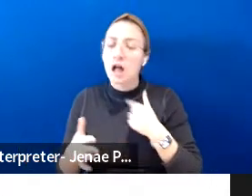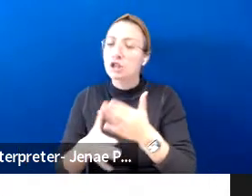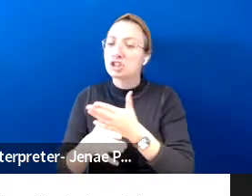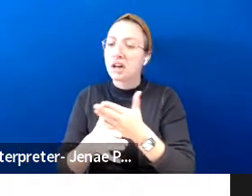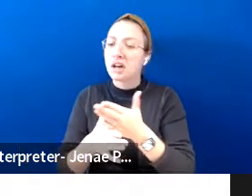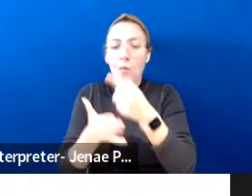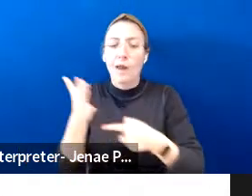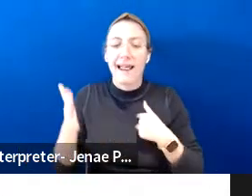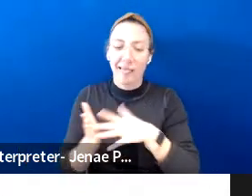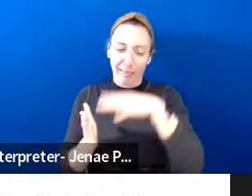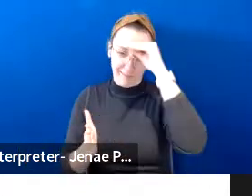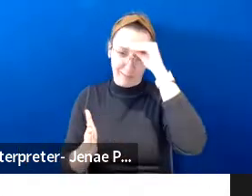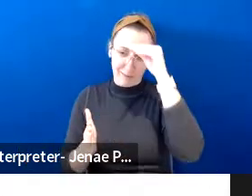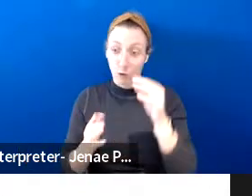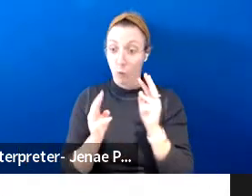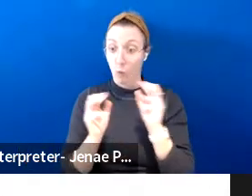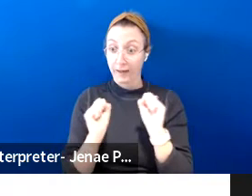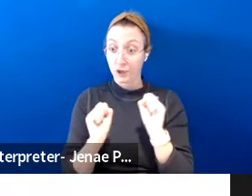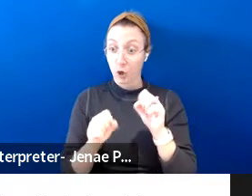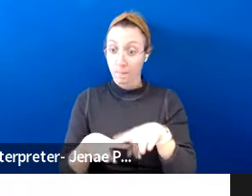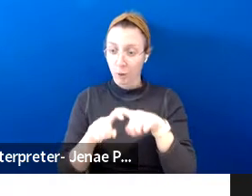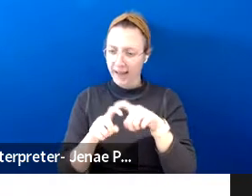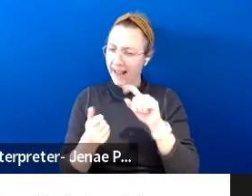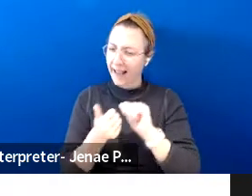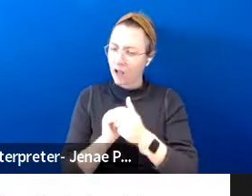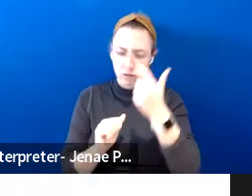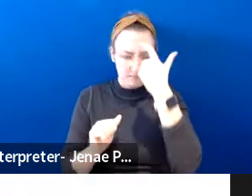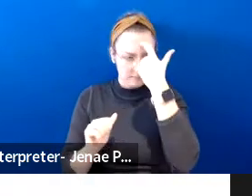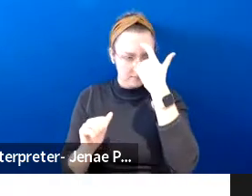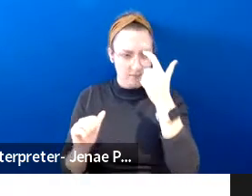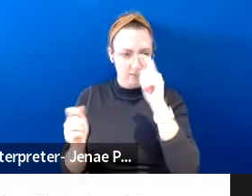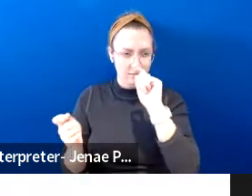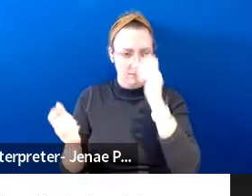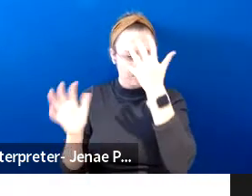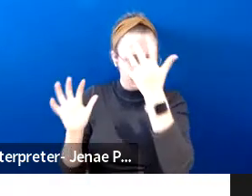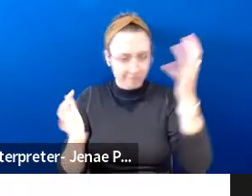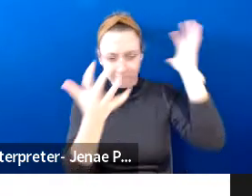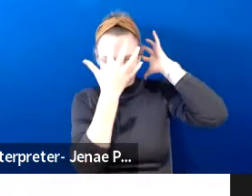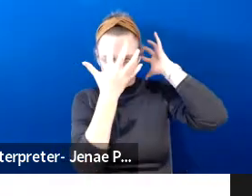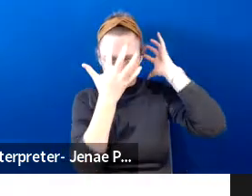on how I can sort of shift my thinking about the coming year and the coming semester.